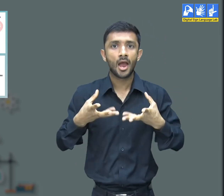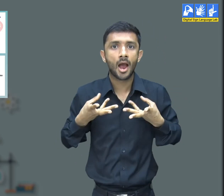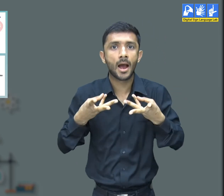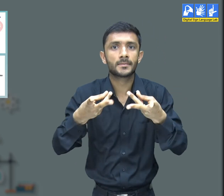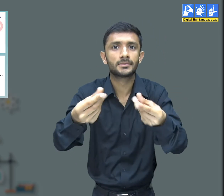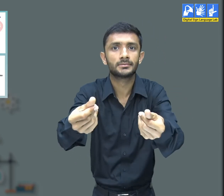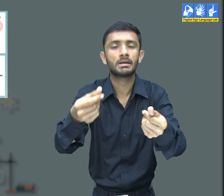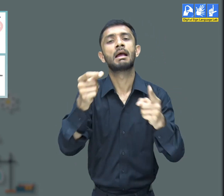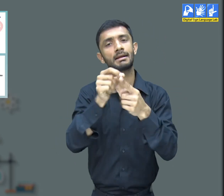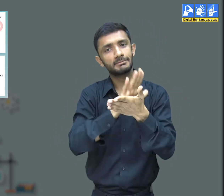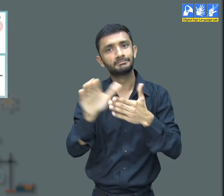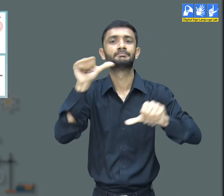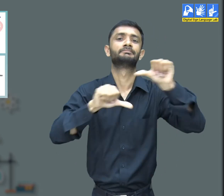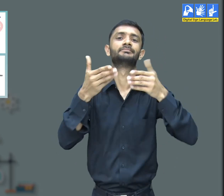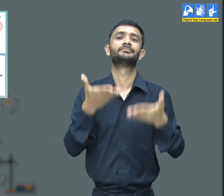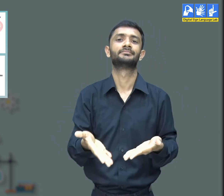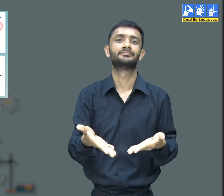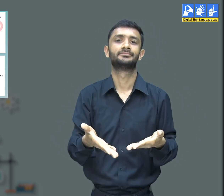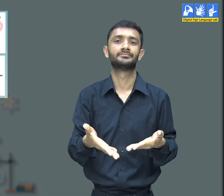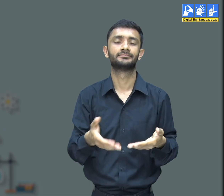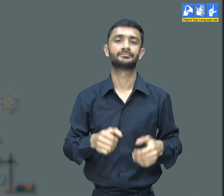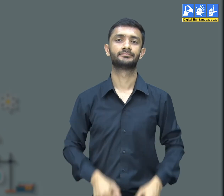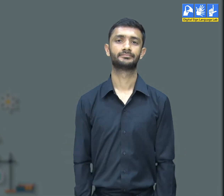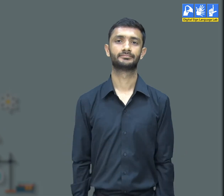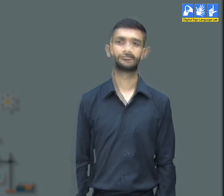We calculate how much distance was covered by applying physics.